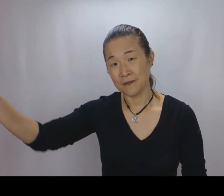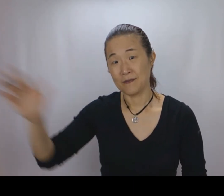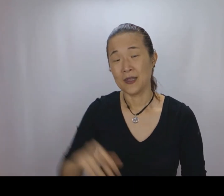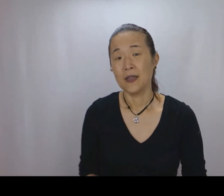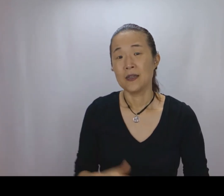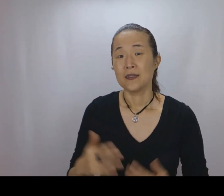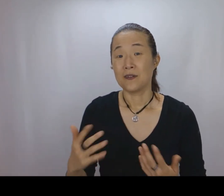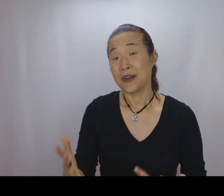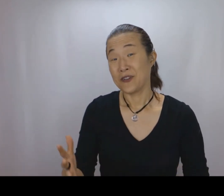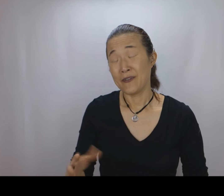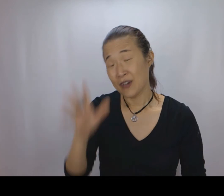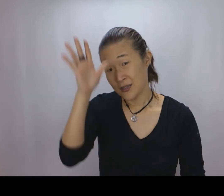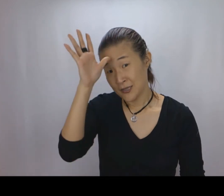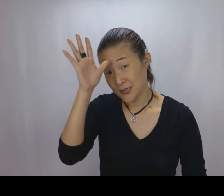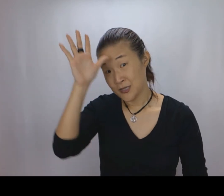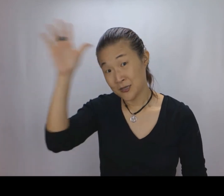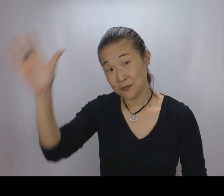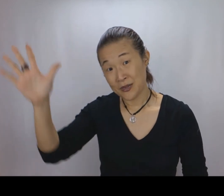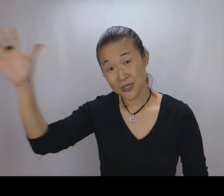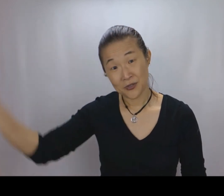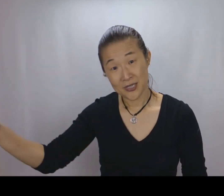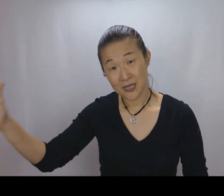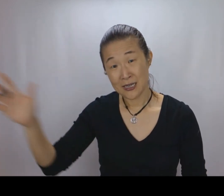So great-grandfather is just about three times.